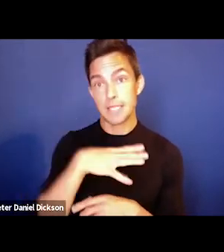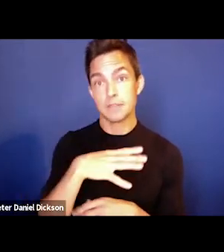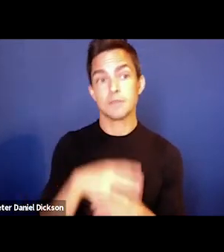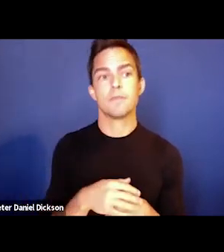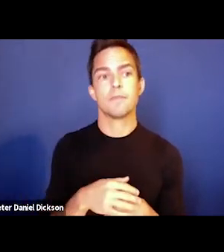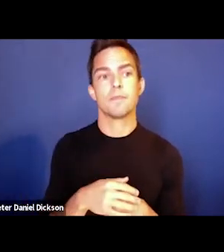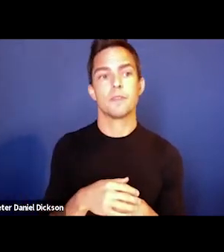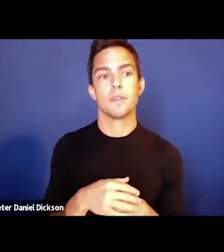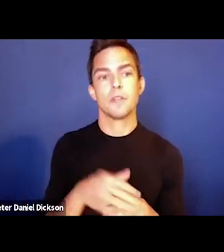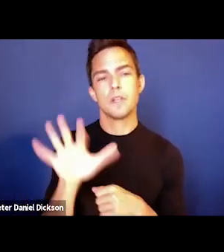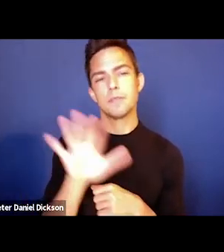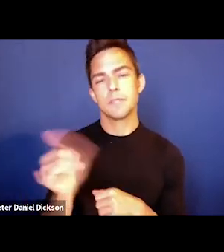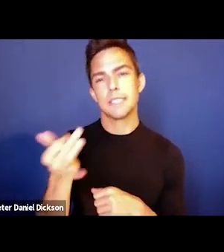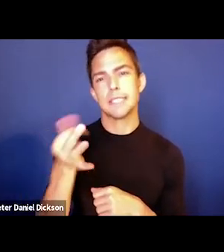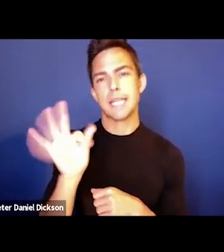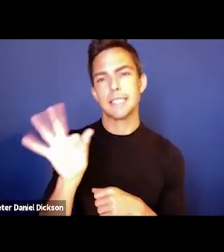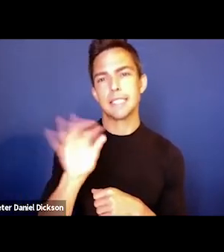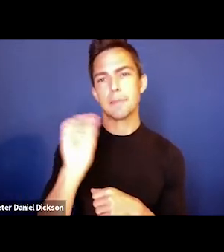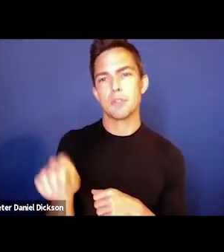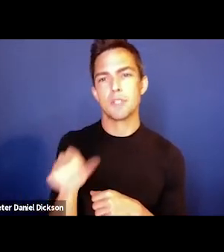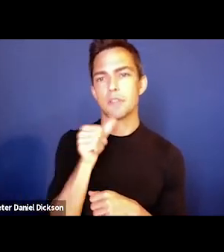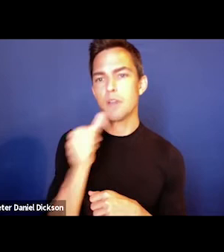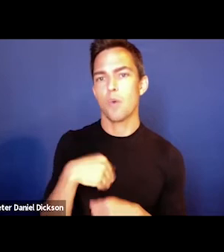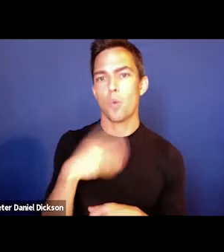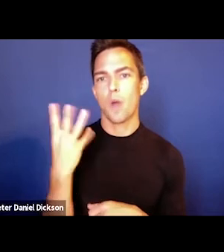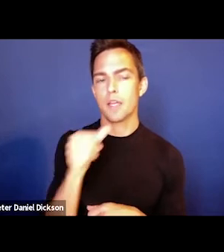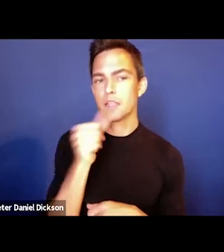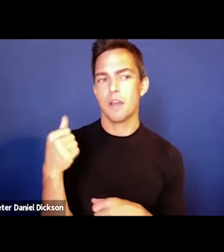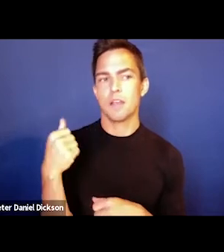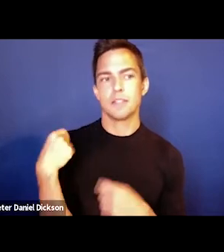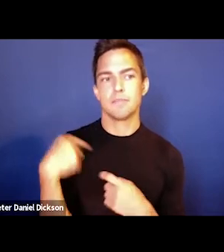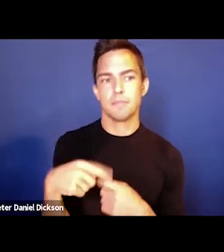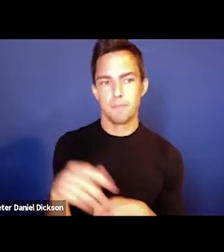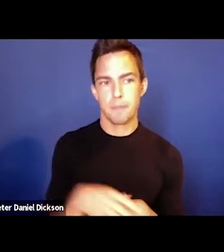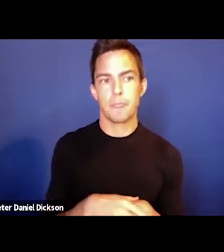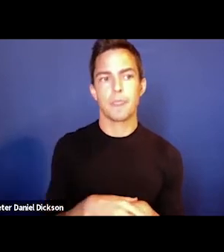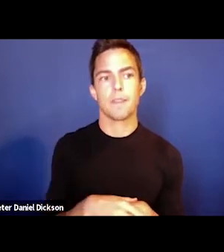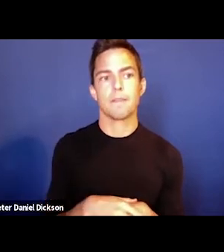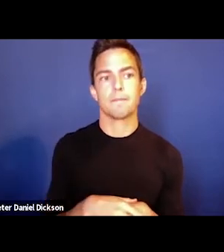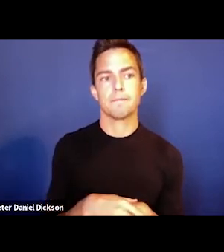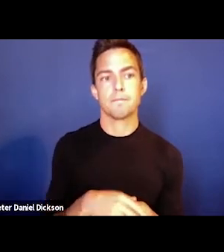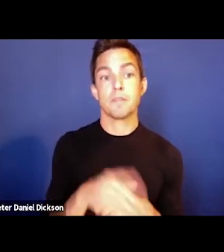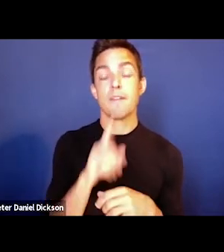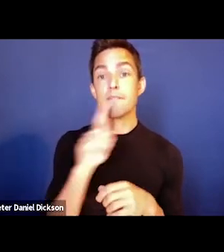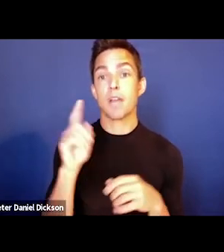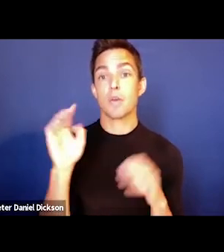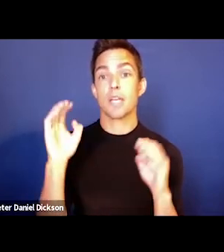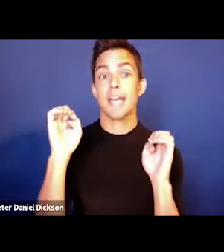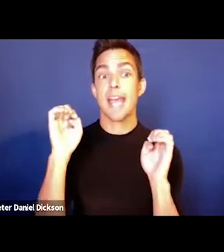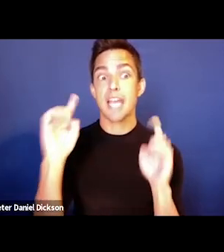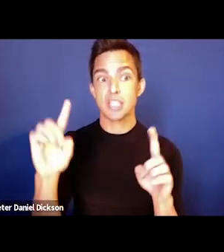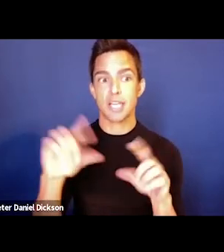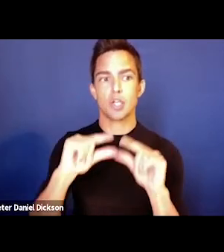approximately 19 were not white, not Hispanic, very educated group of respondents. I want to